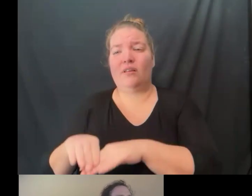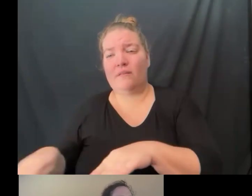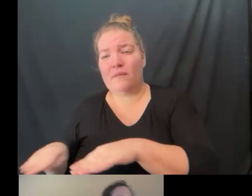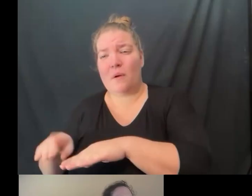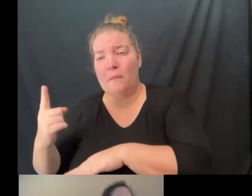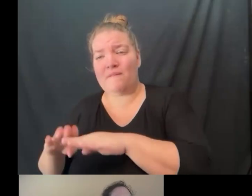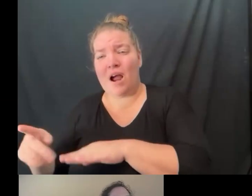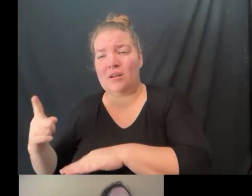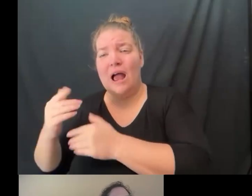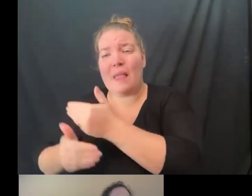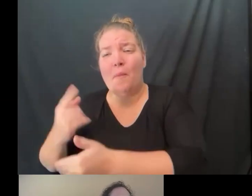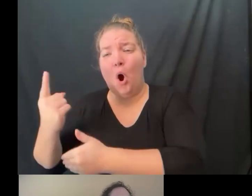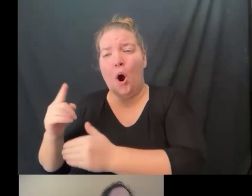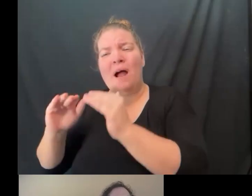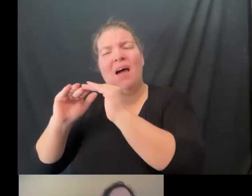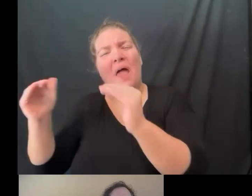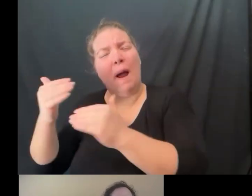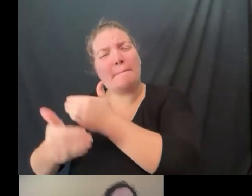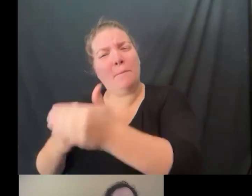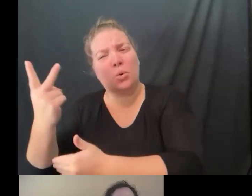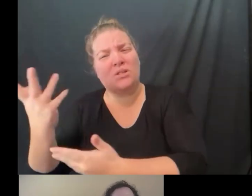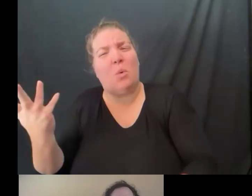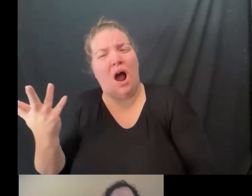Is there a Phase 2? So Andreas, that's a great question.